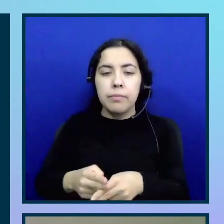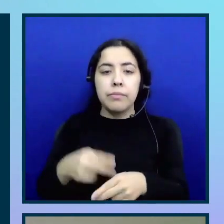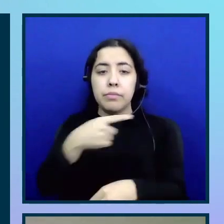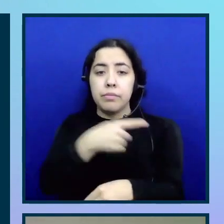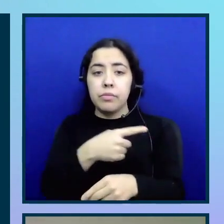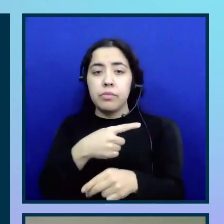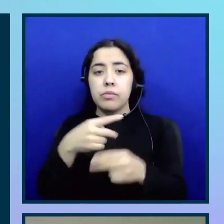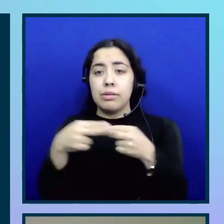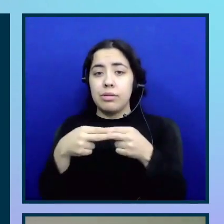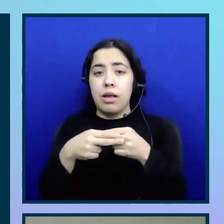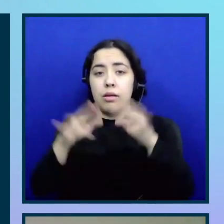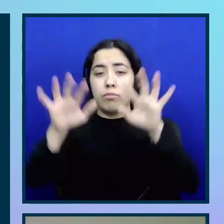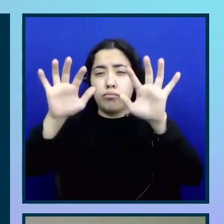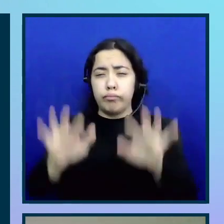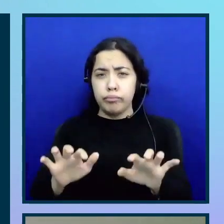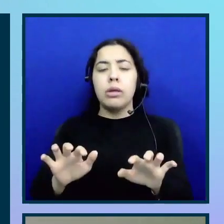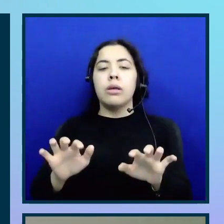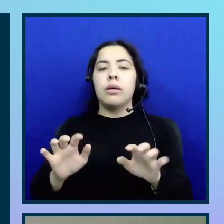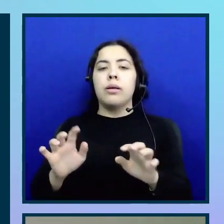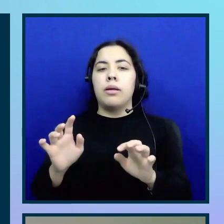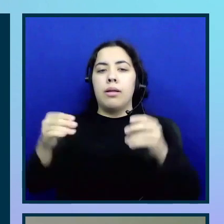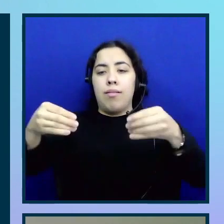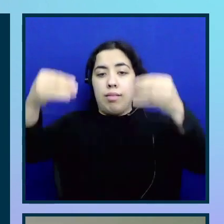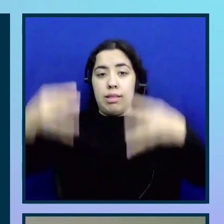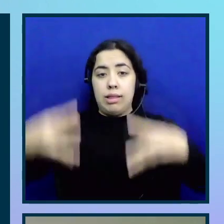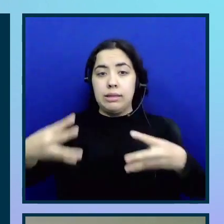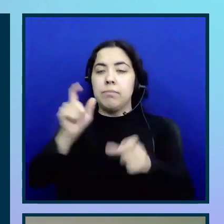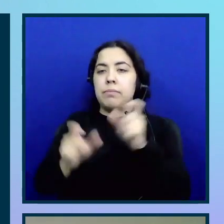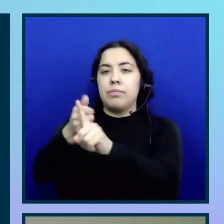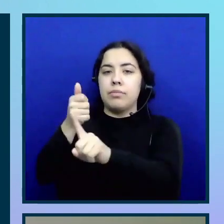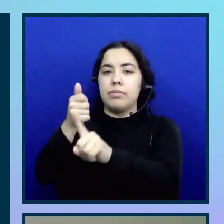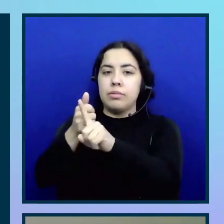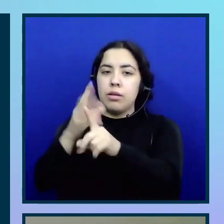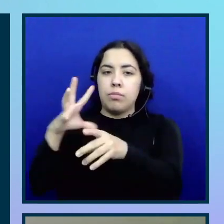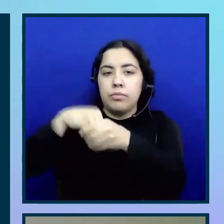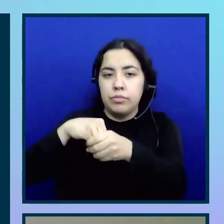the people who participated in this study and what assistive tech they used,